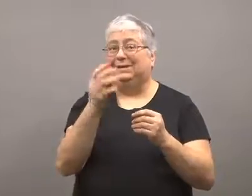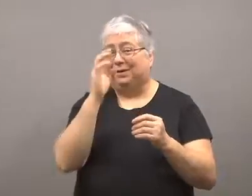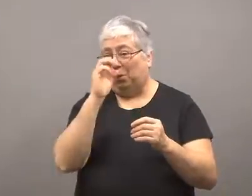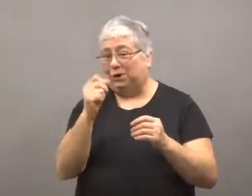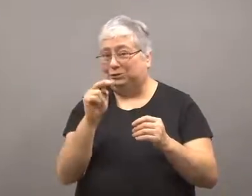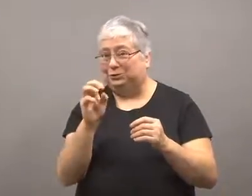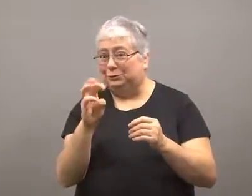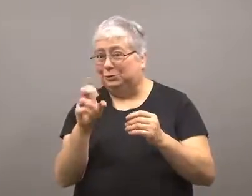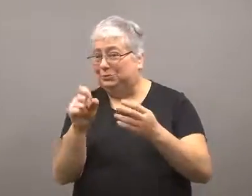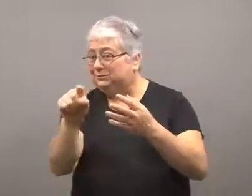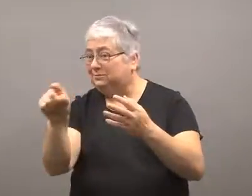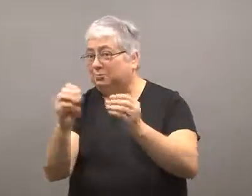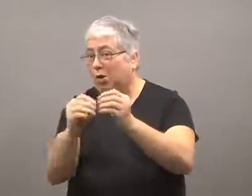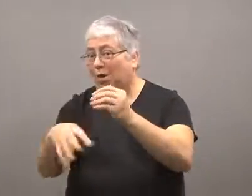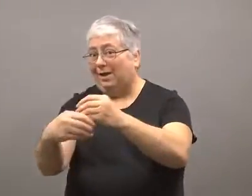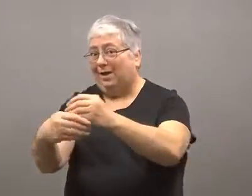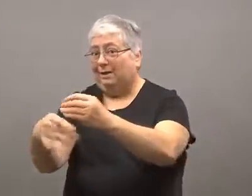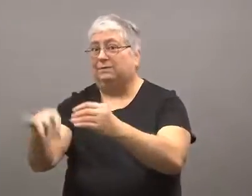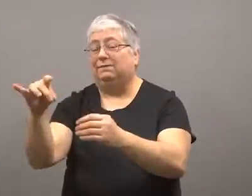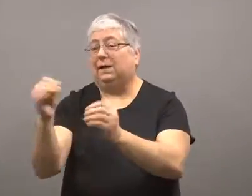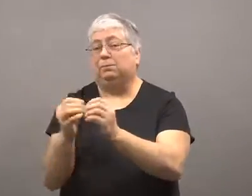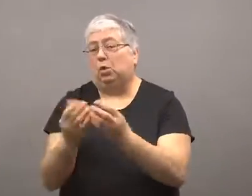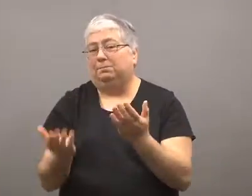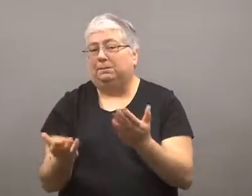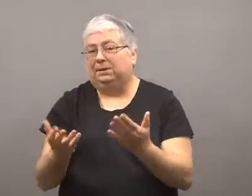there will be more news regarding the plane.